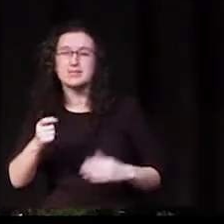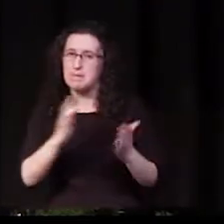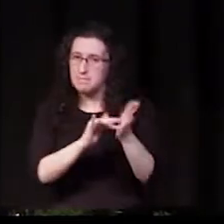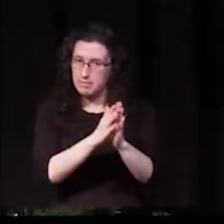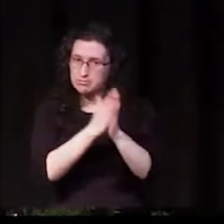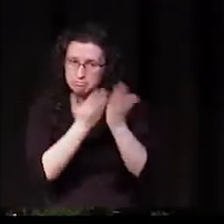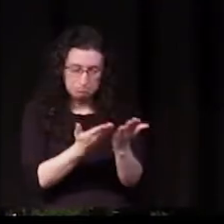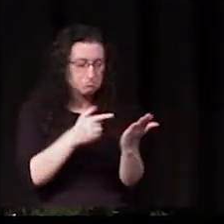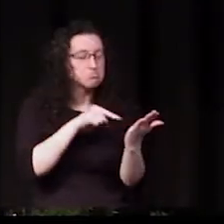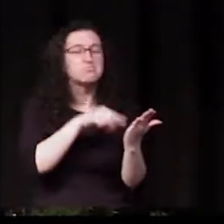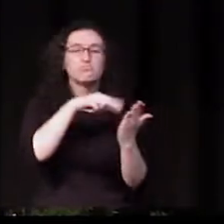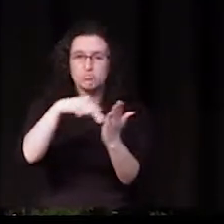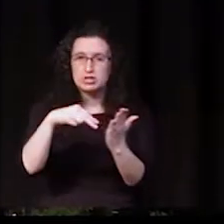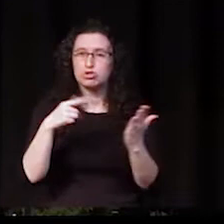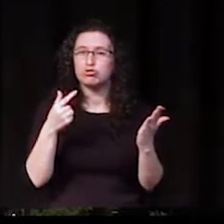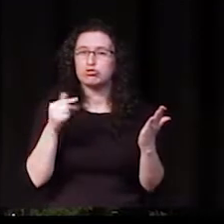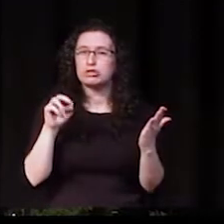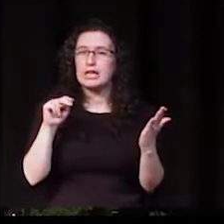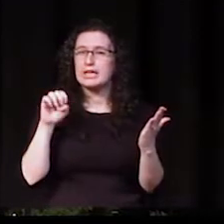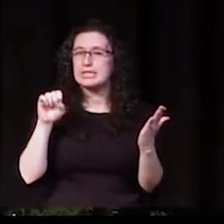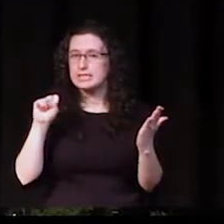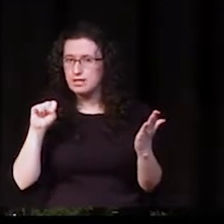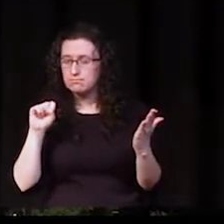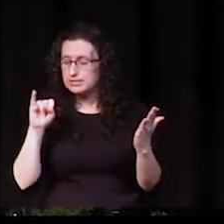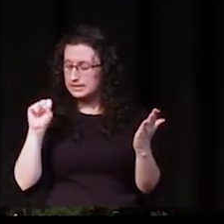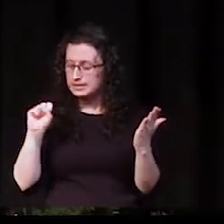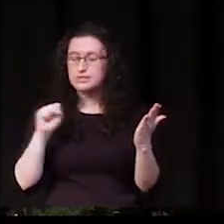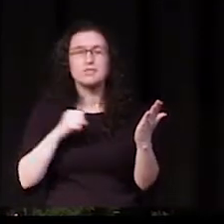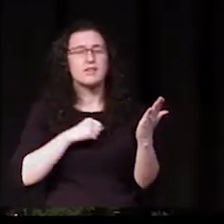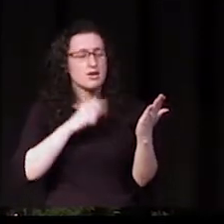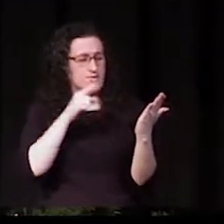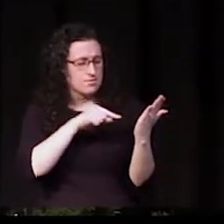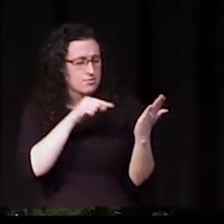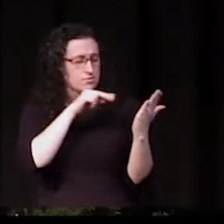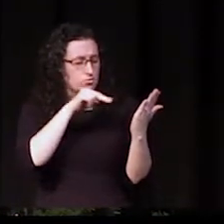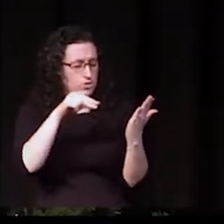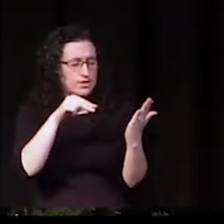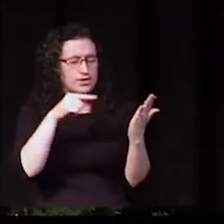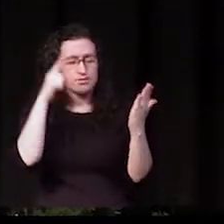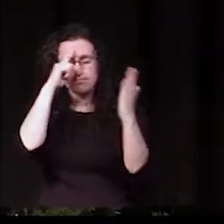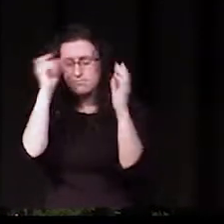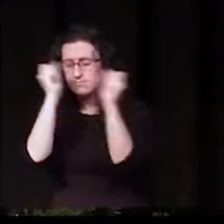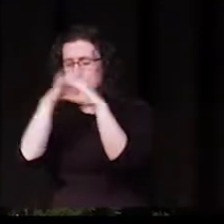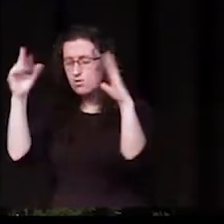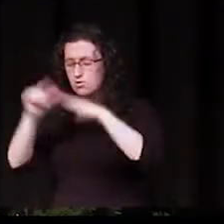there in Genesis, and as I began to imagine the garden, I sensed in this place, what came over me